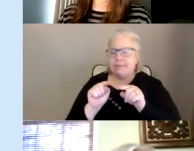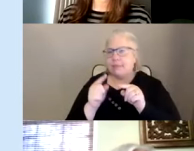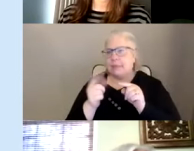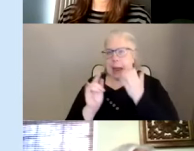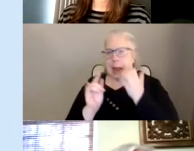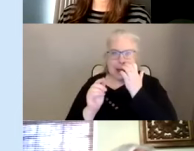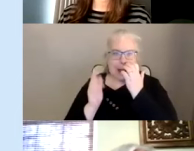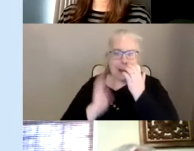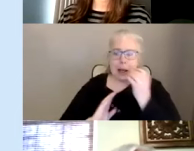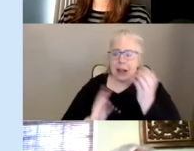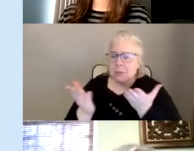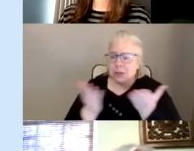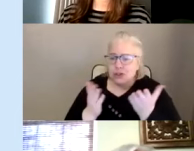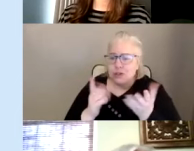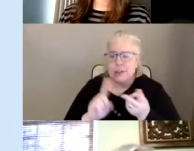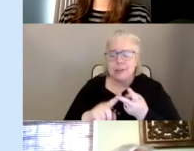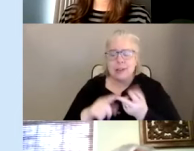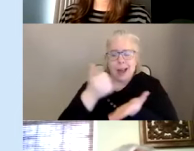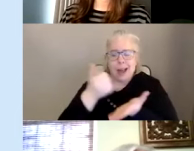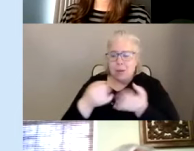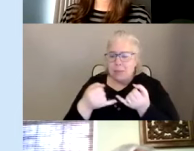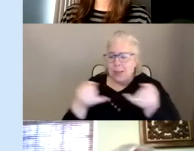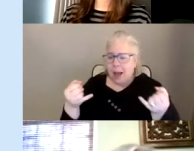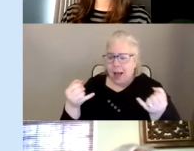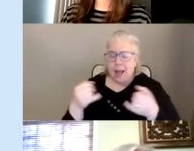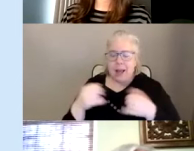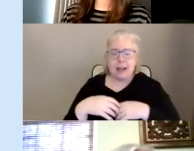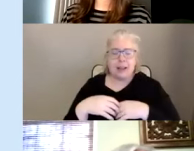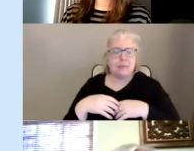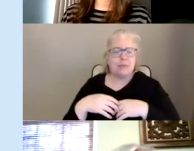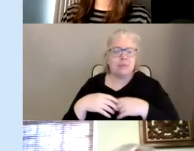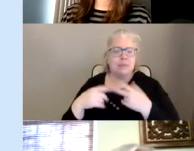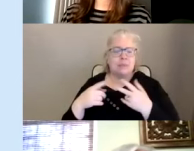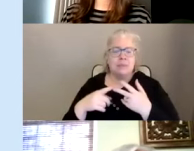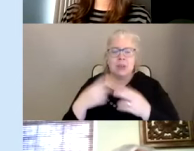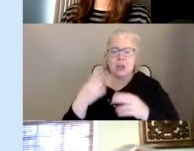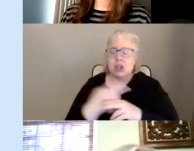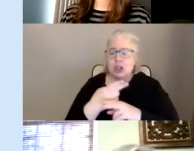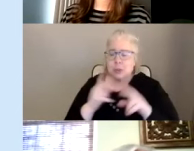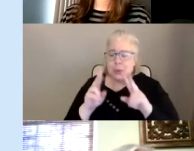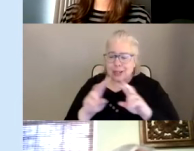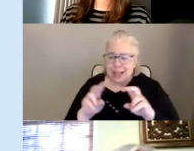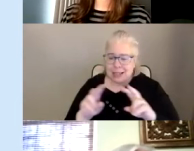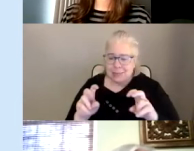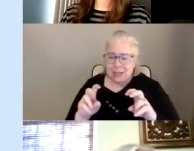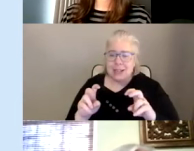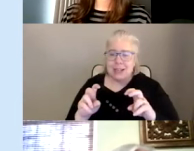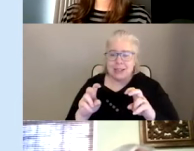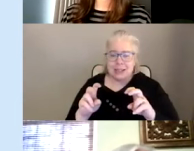or a helpline consumer assessments. I know a lot of folks do those on the front end